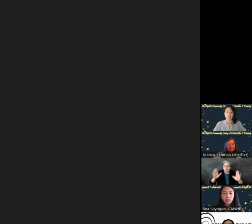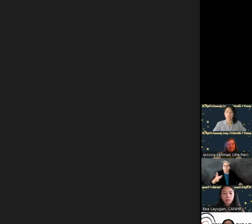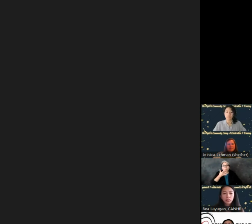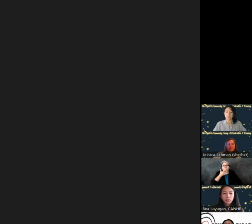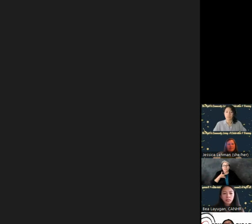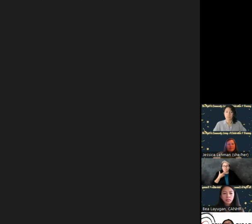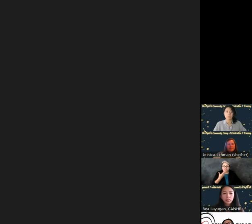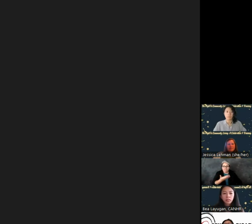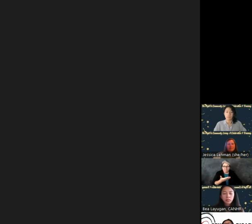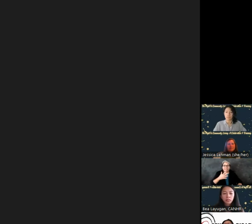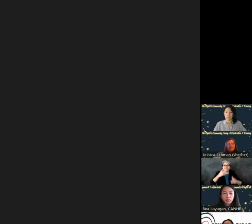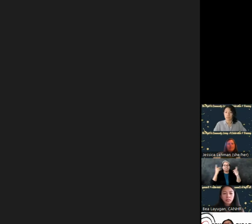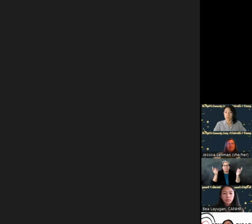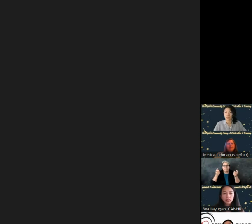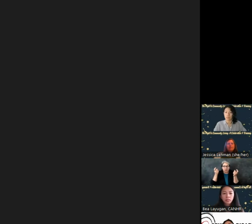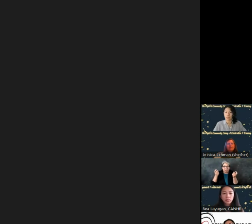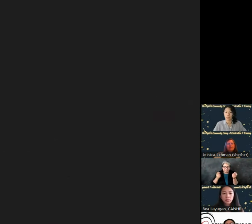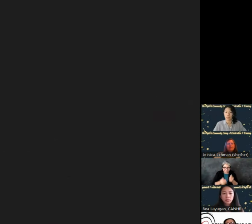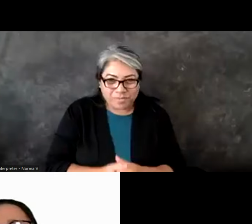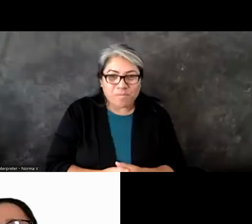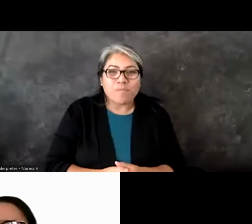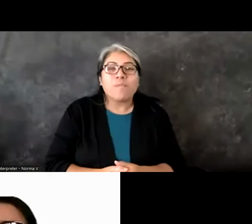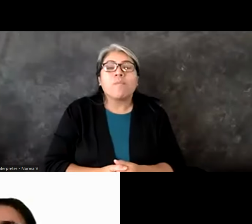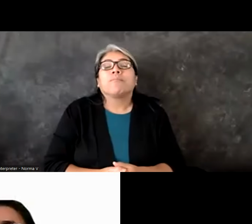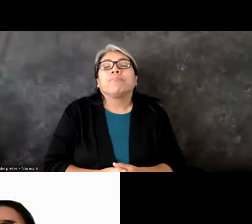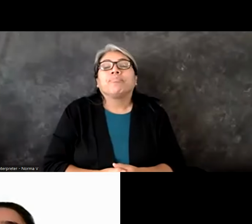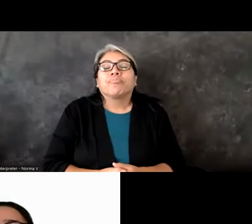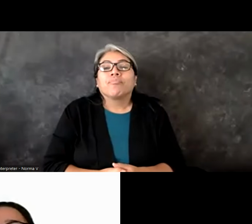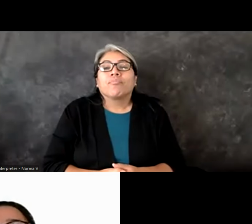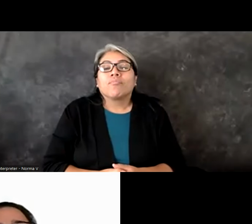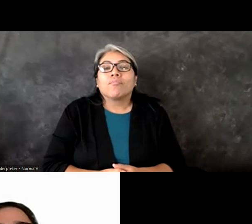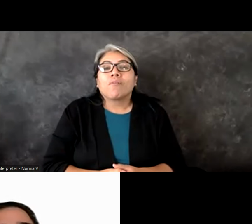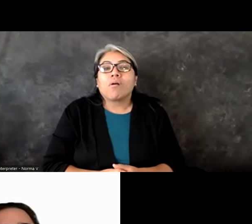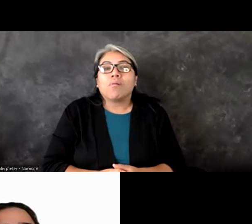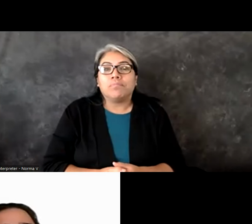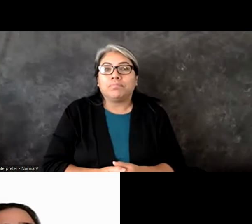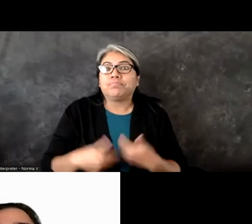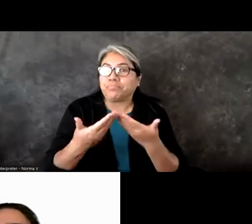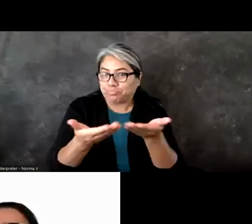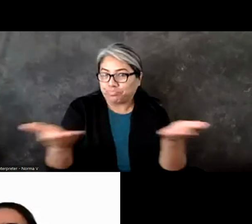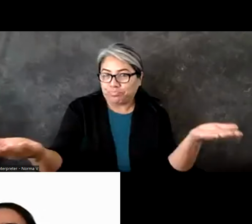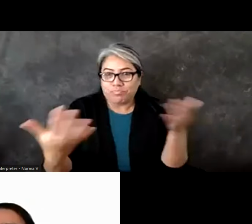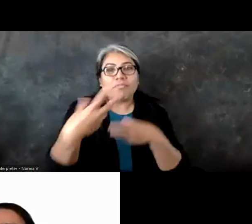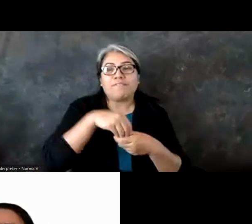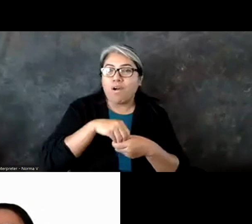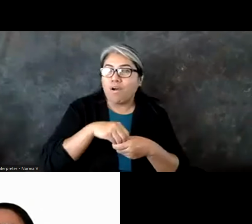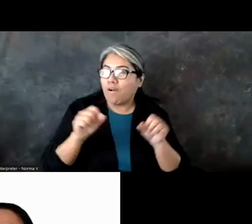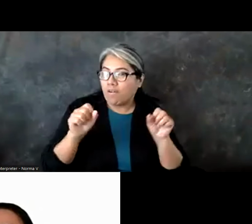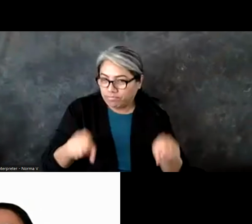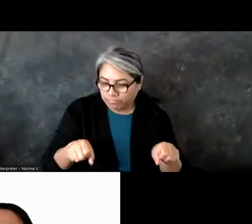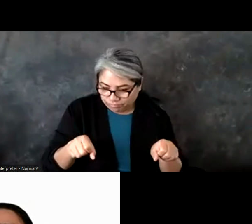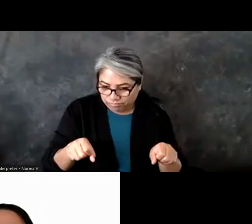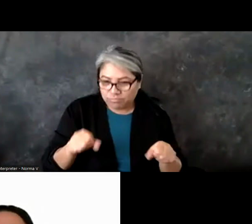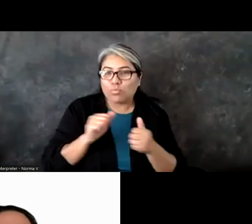celebrating Medicare. Medicare 57th anniversary.